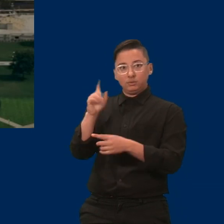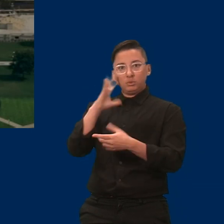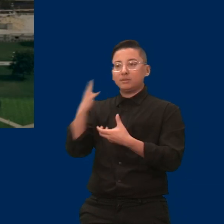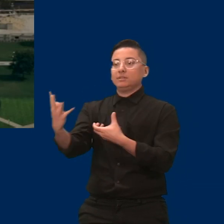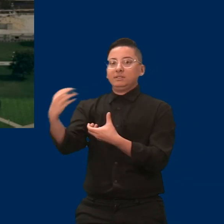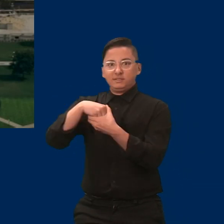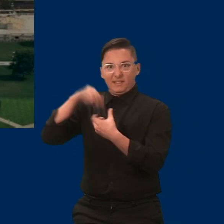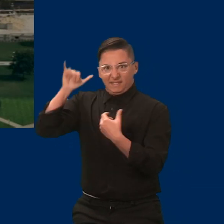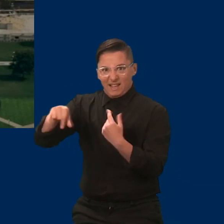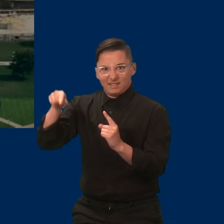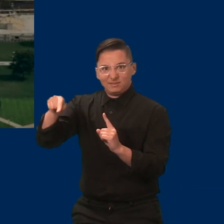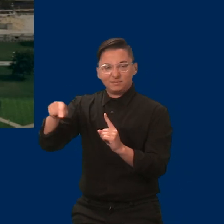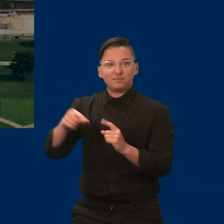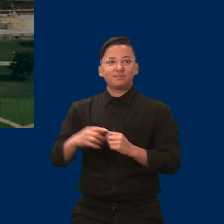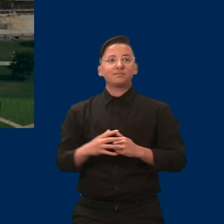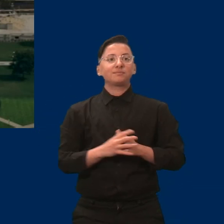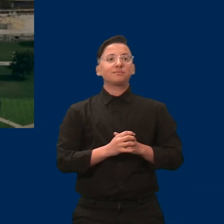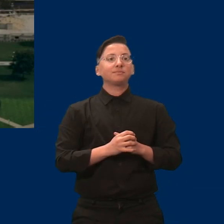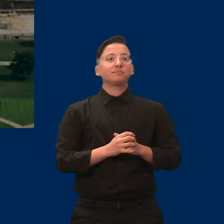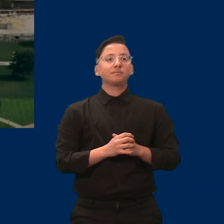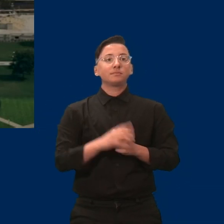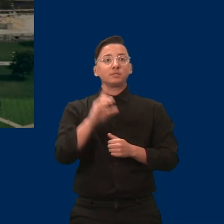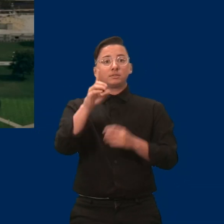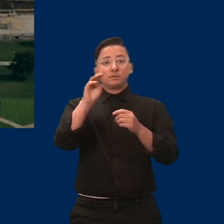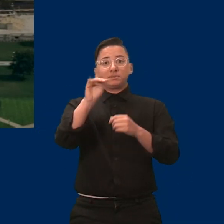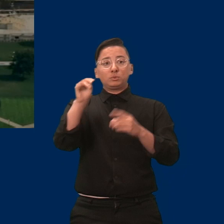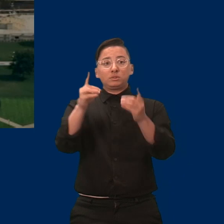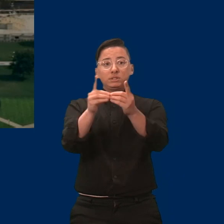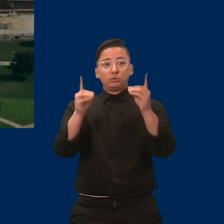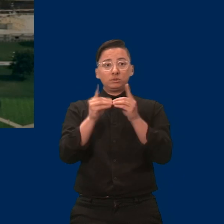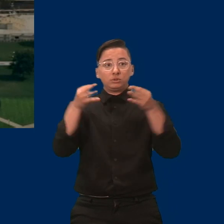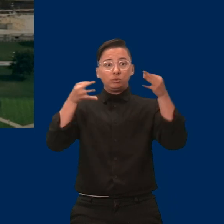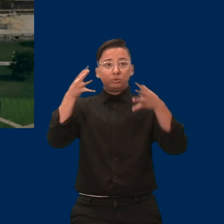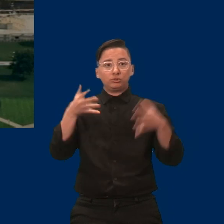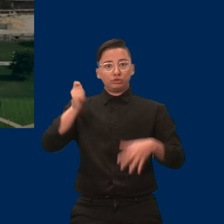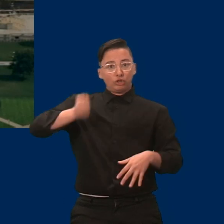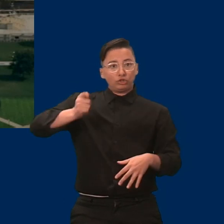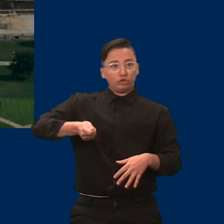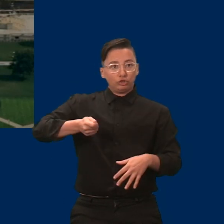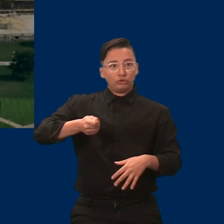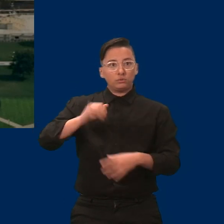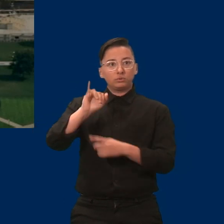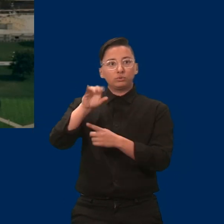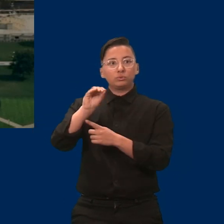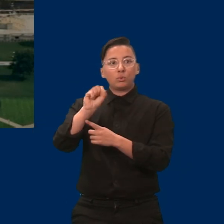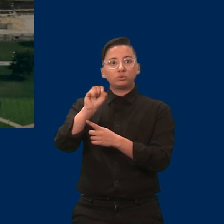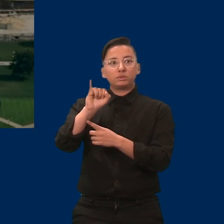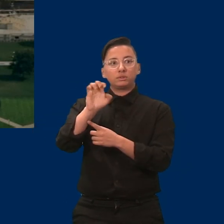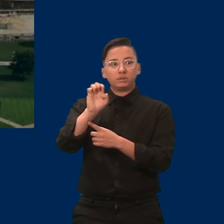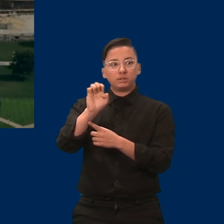court judge who ruled-- Josianne Mell v. The Minnesota State Agriculture Society